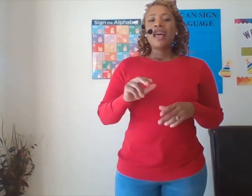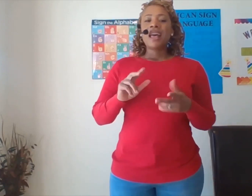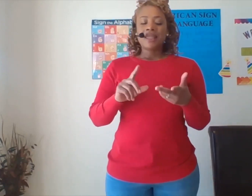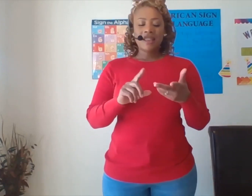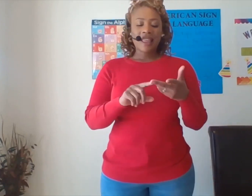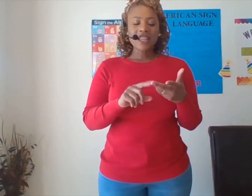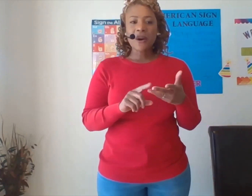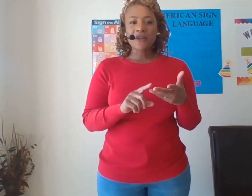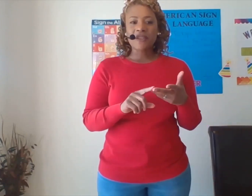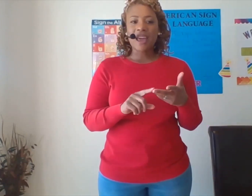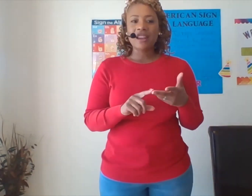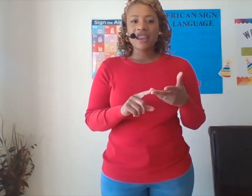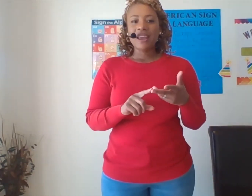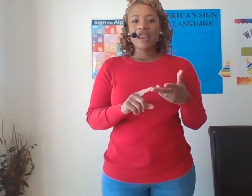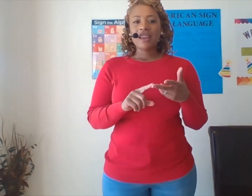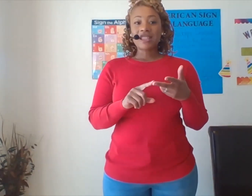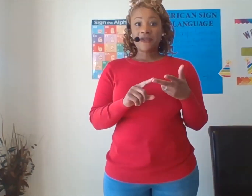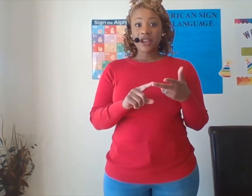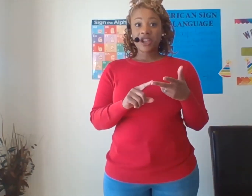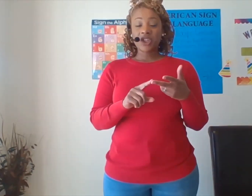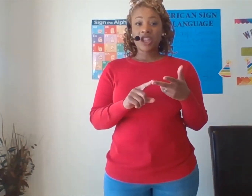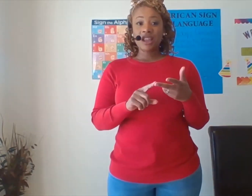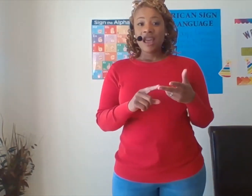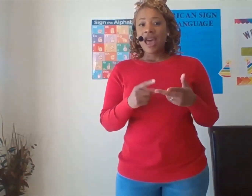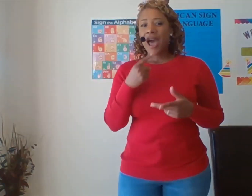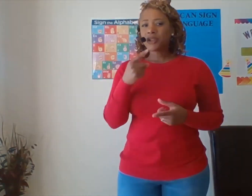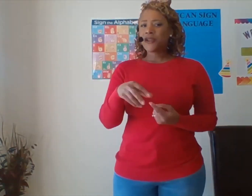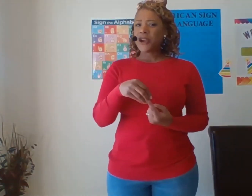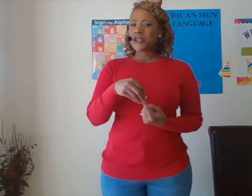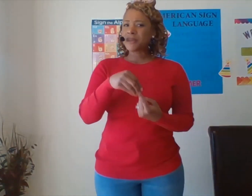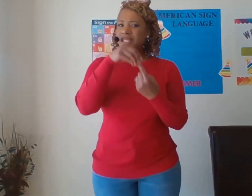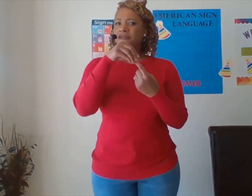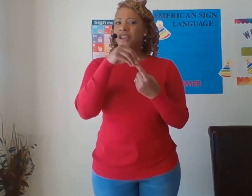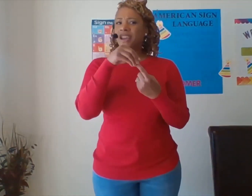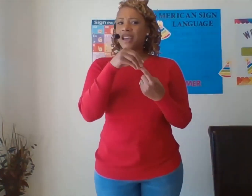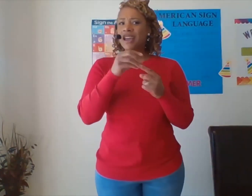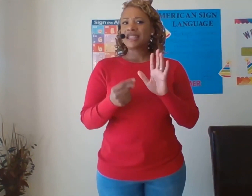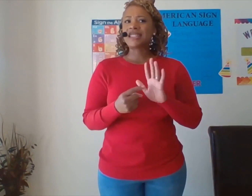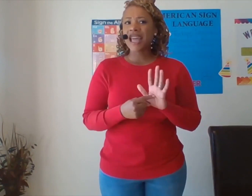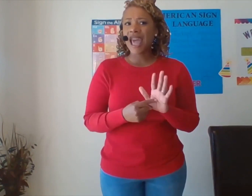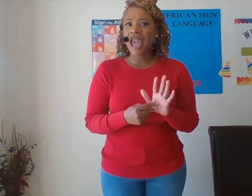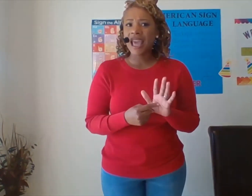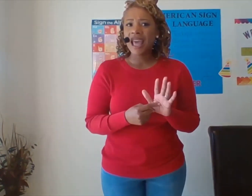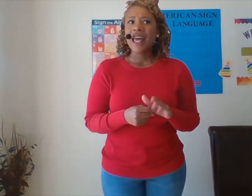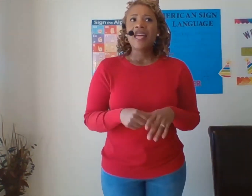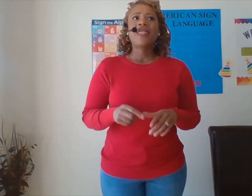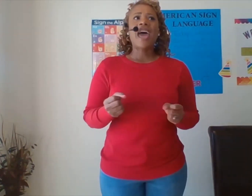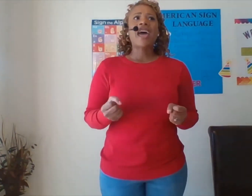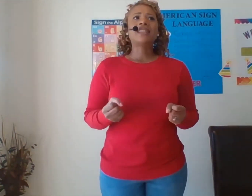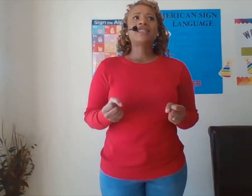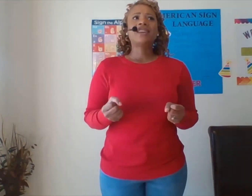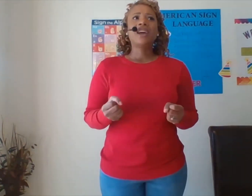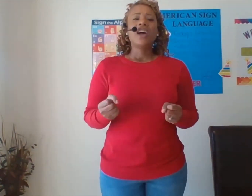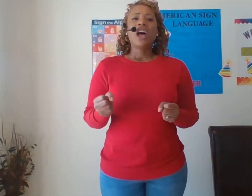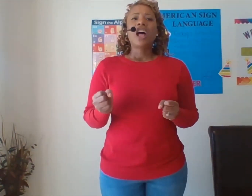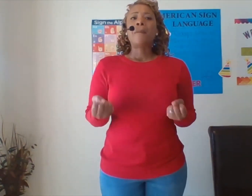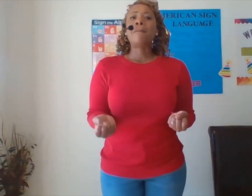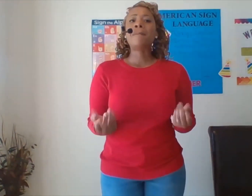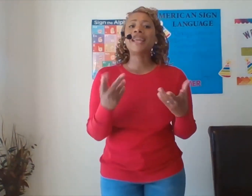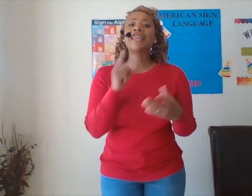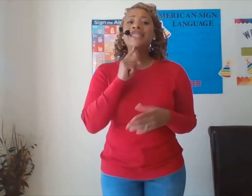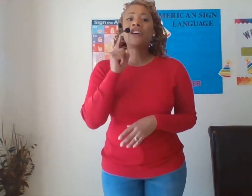the last part of that definition I was very specific to say that many deaf